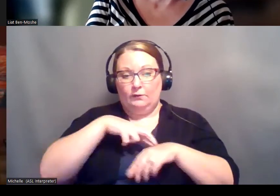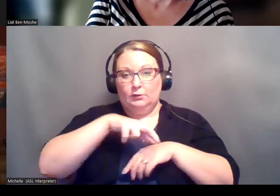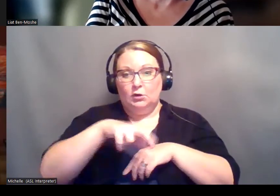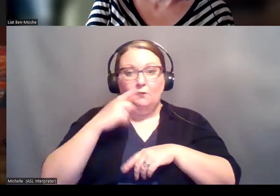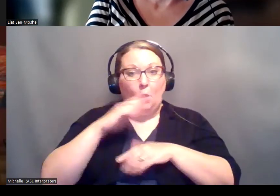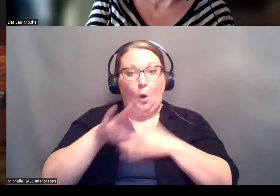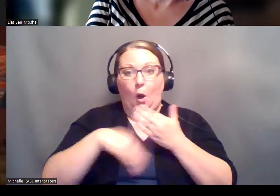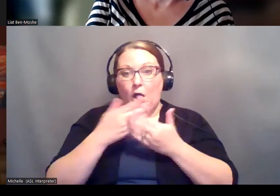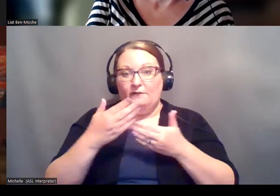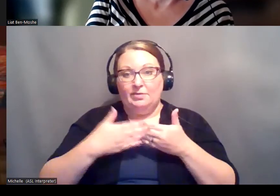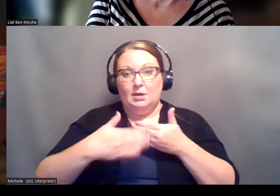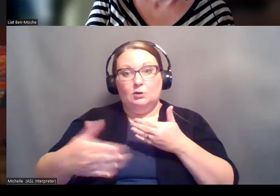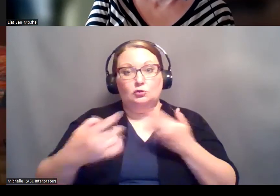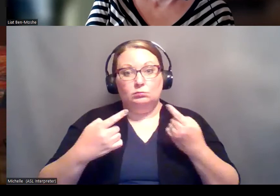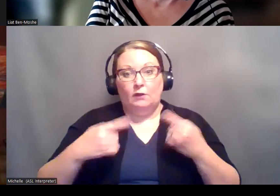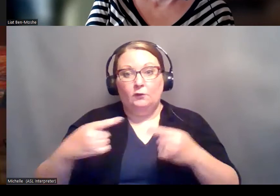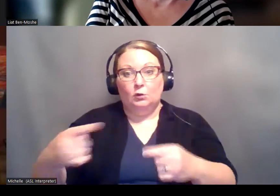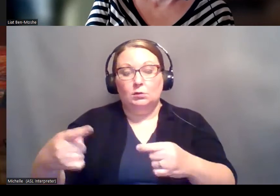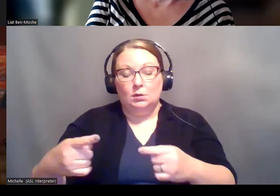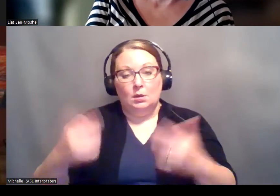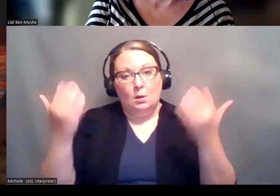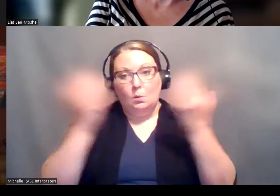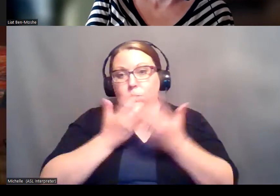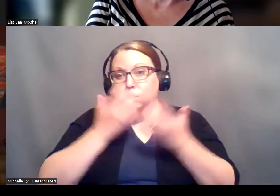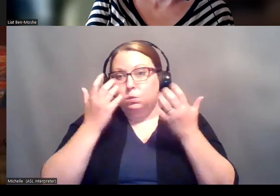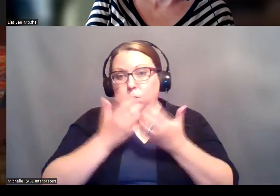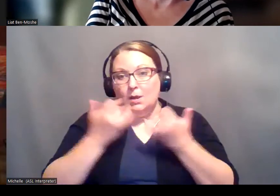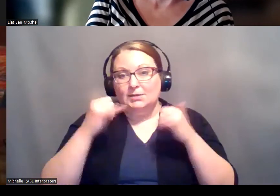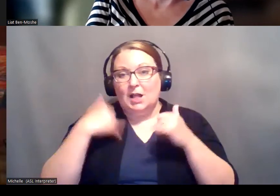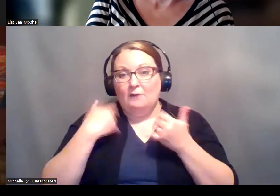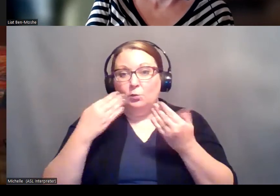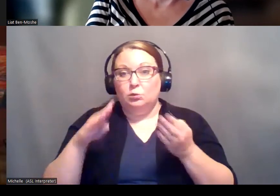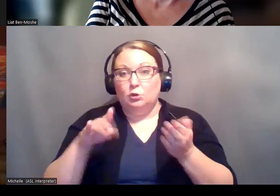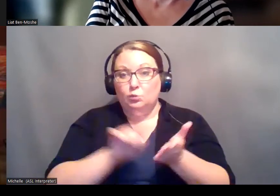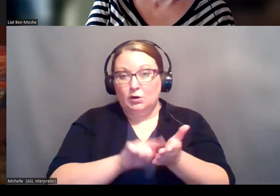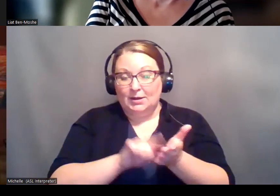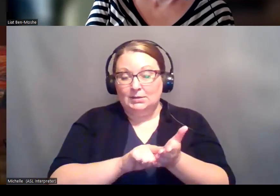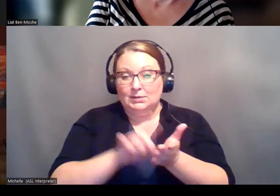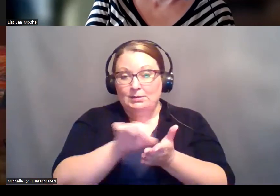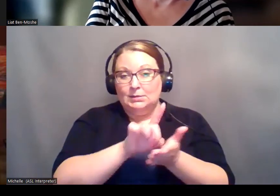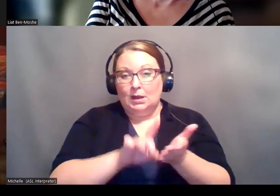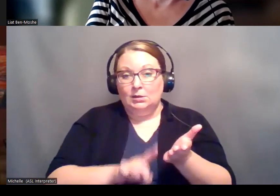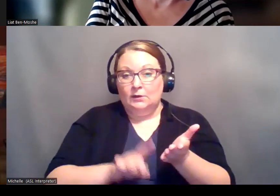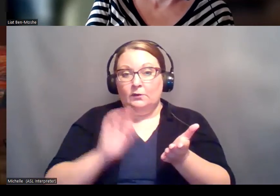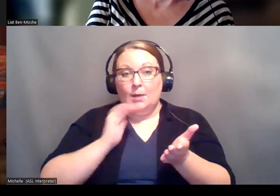I mean it was really remarkable. I still have blueprints from our colleagues, you know,